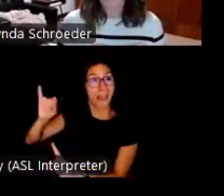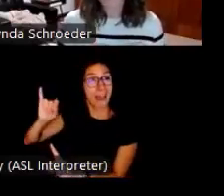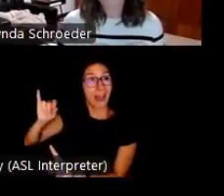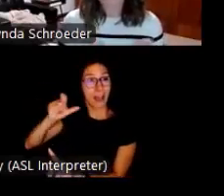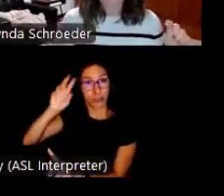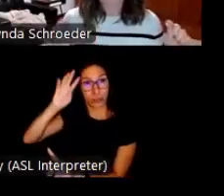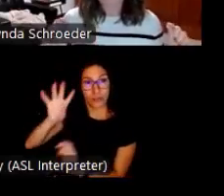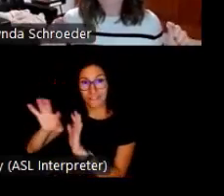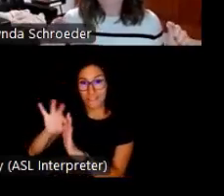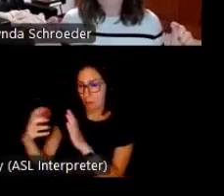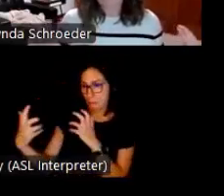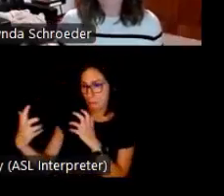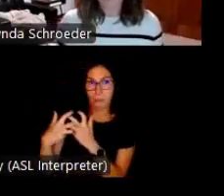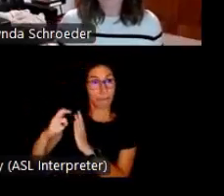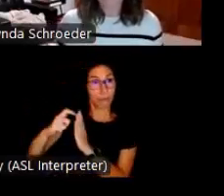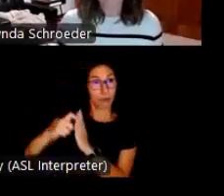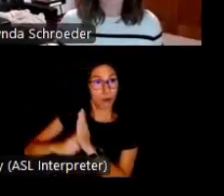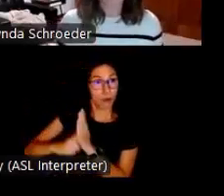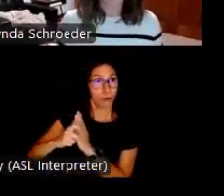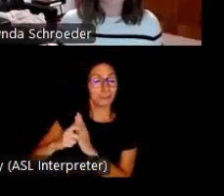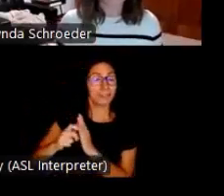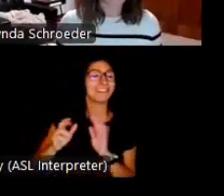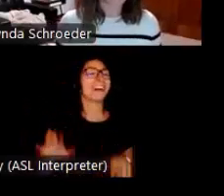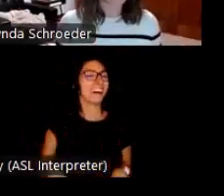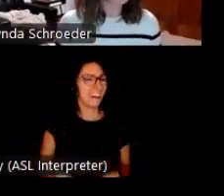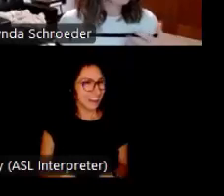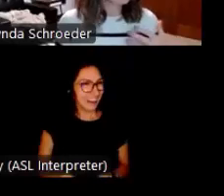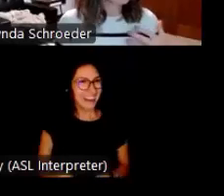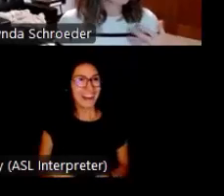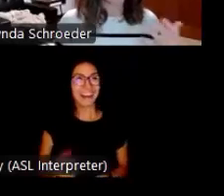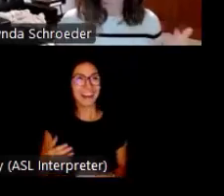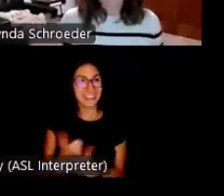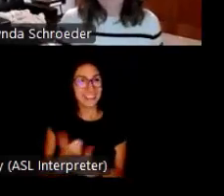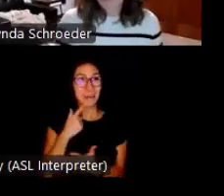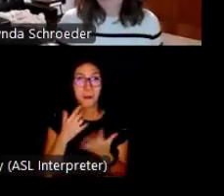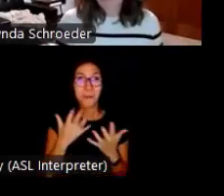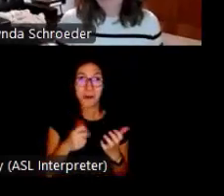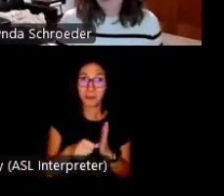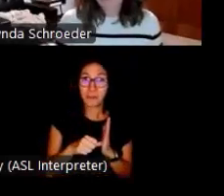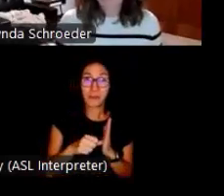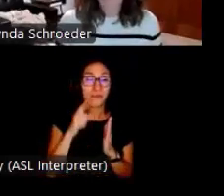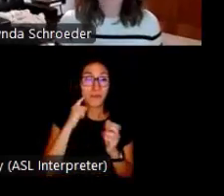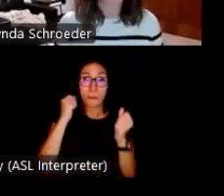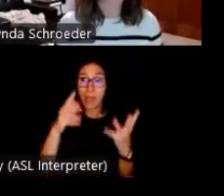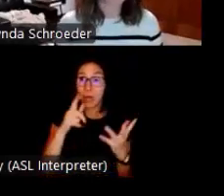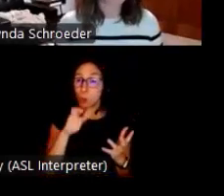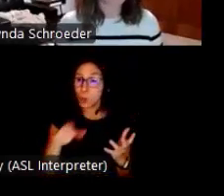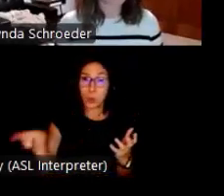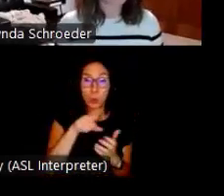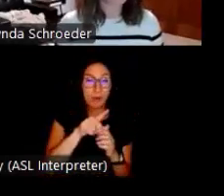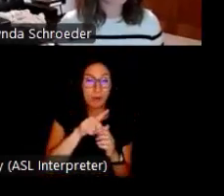is with many academics in this audience, or at least those who have access to academic journals,